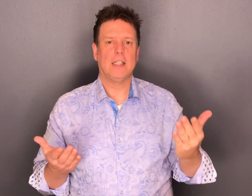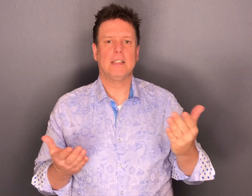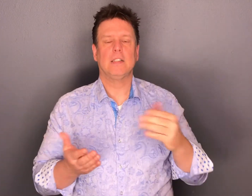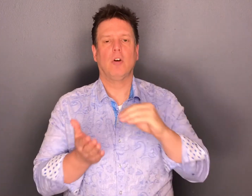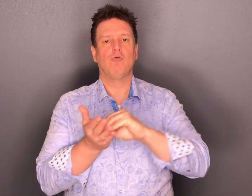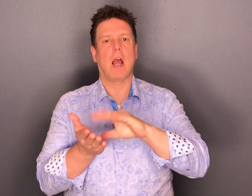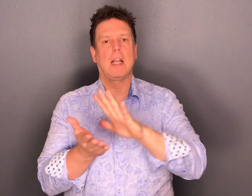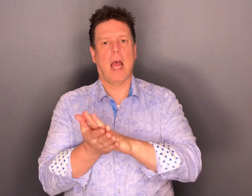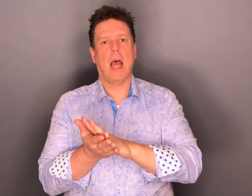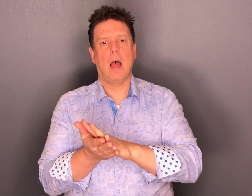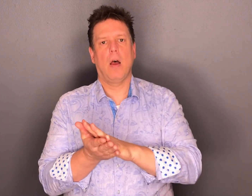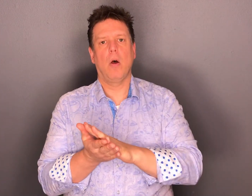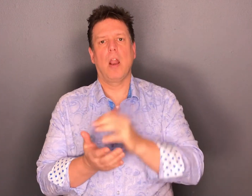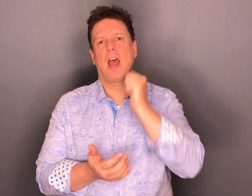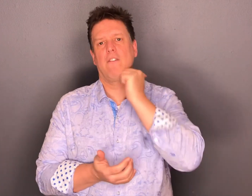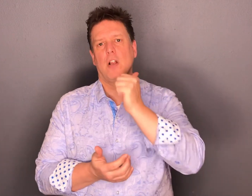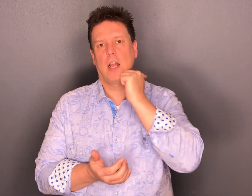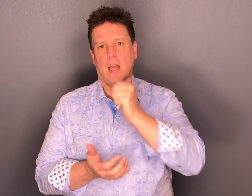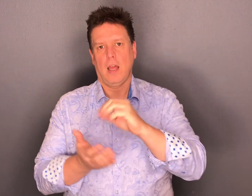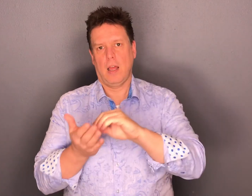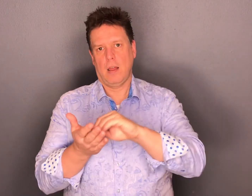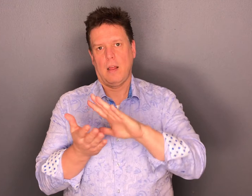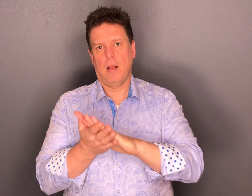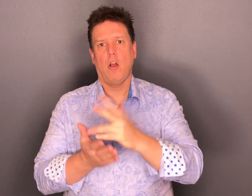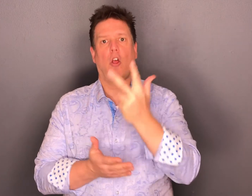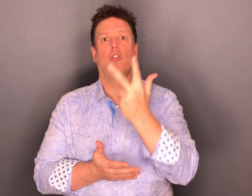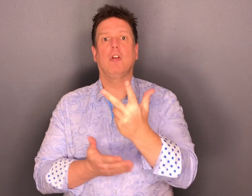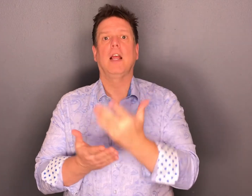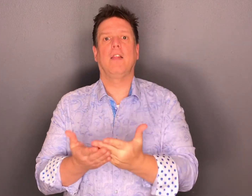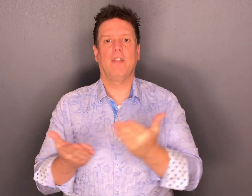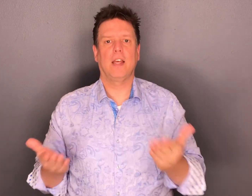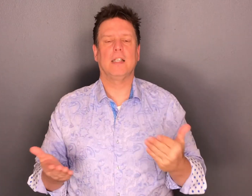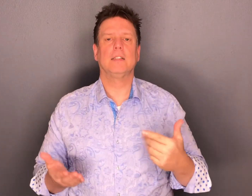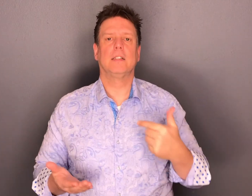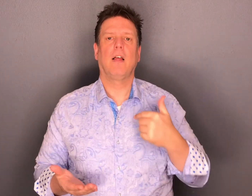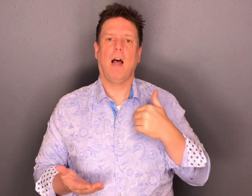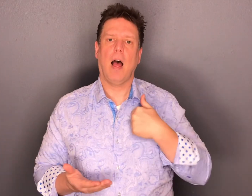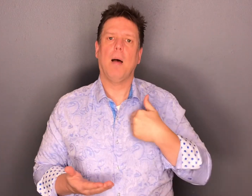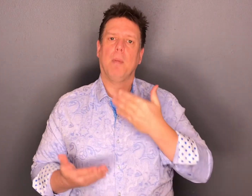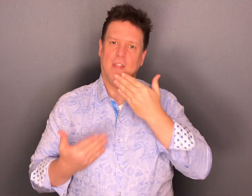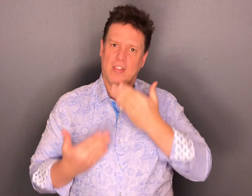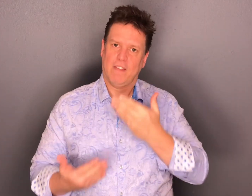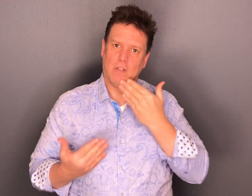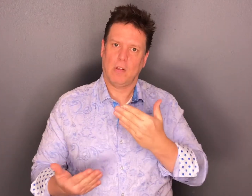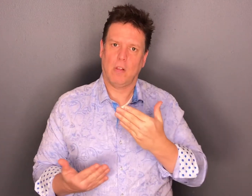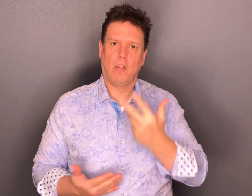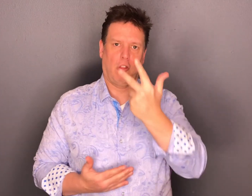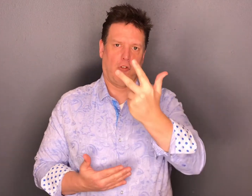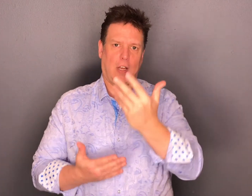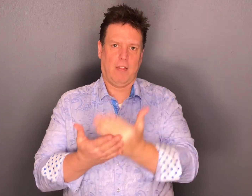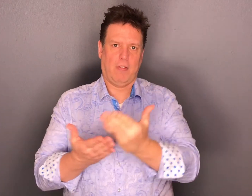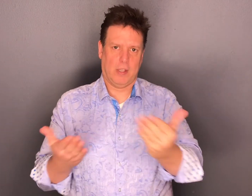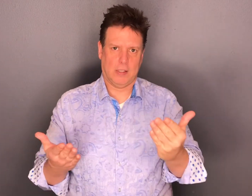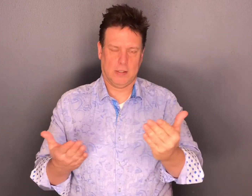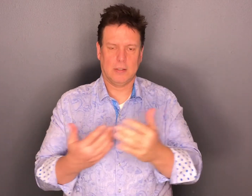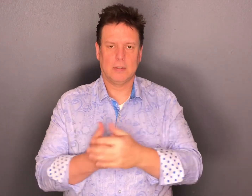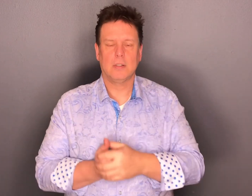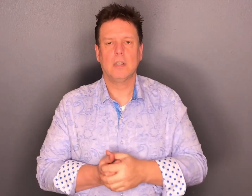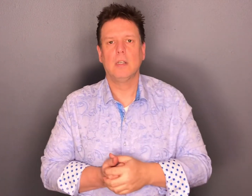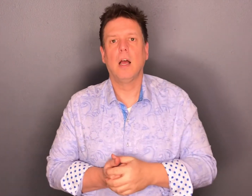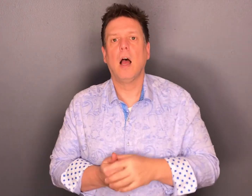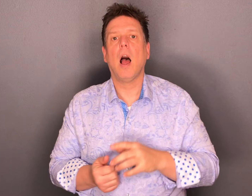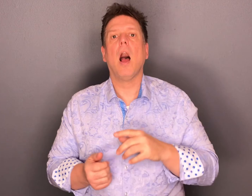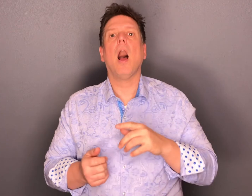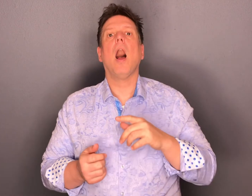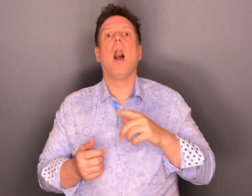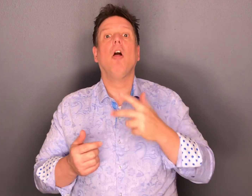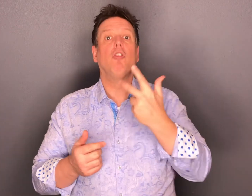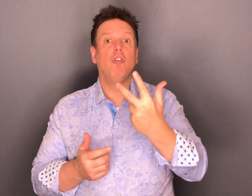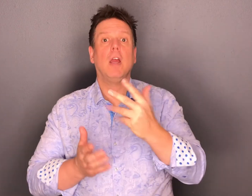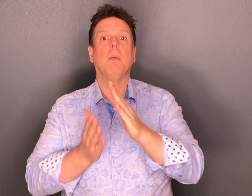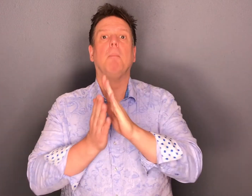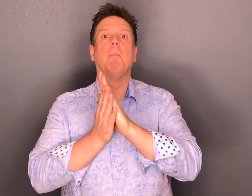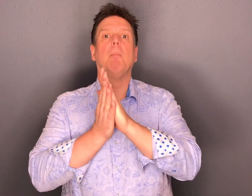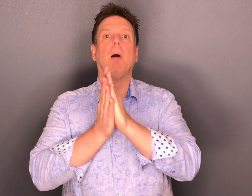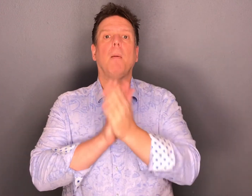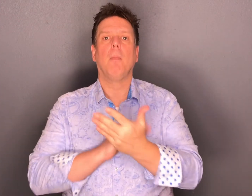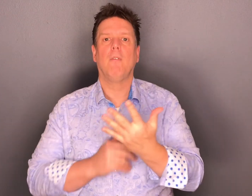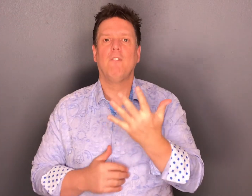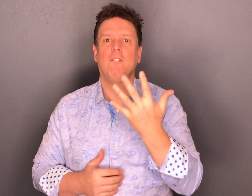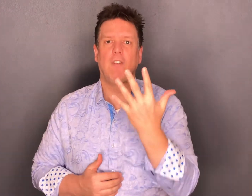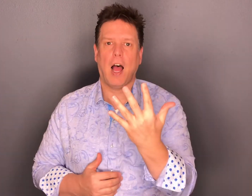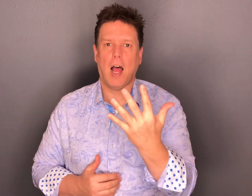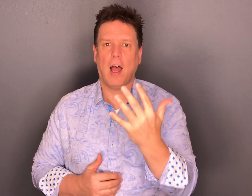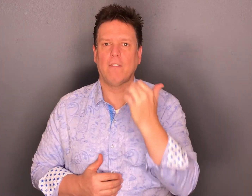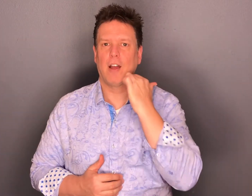think of three things that I write down every day that I'm thankful for and for